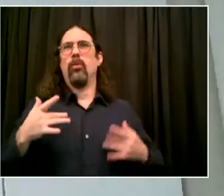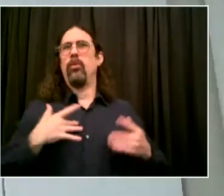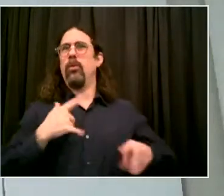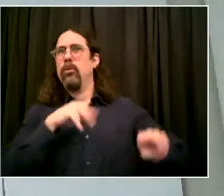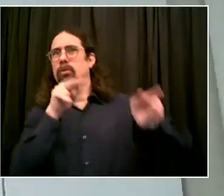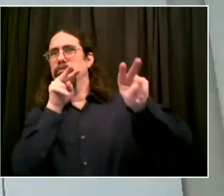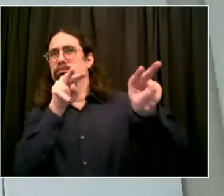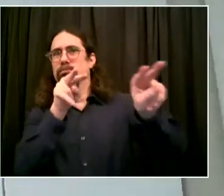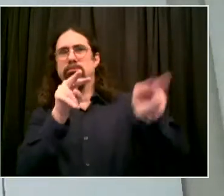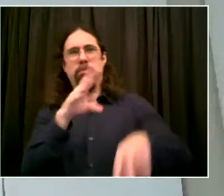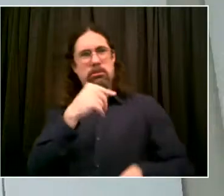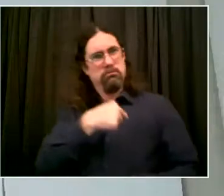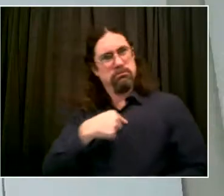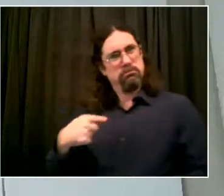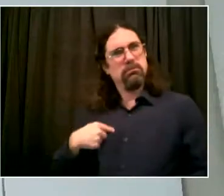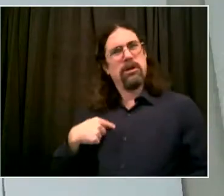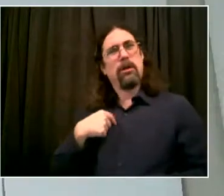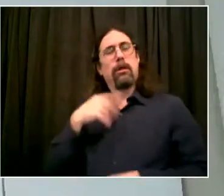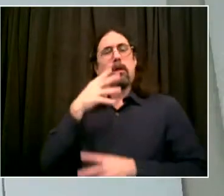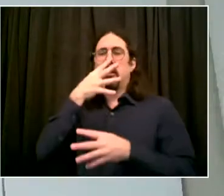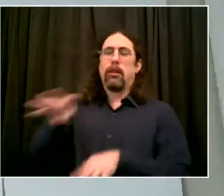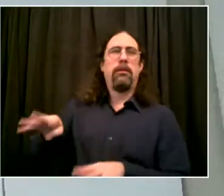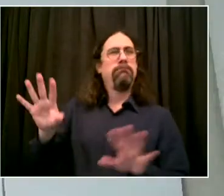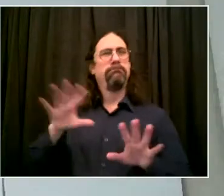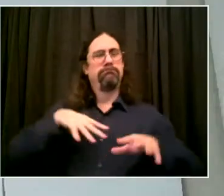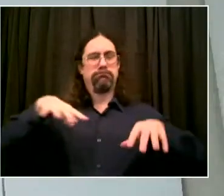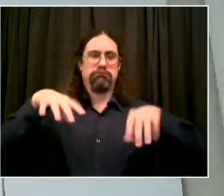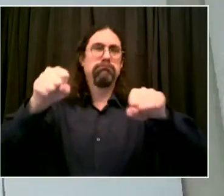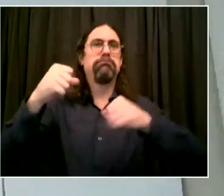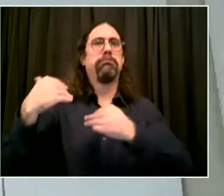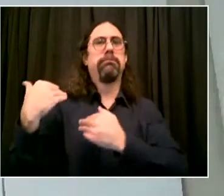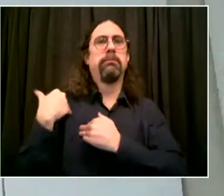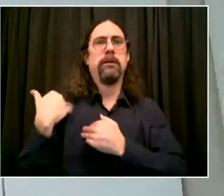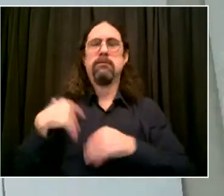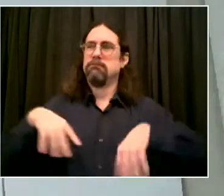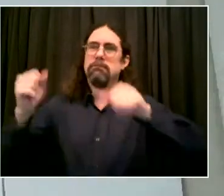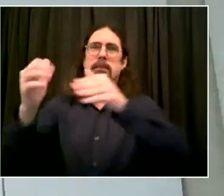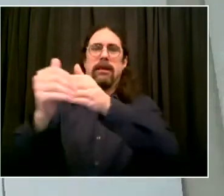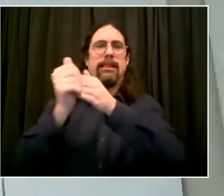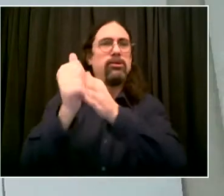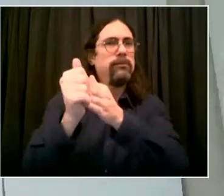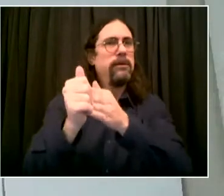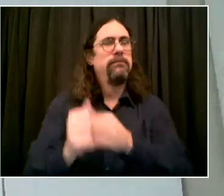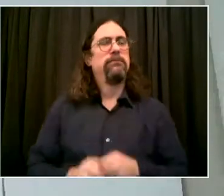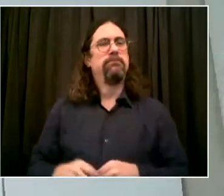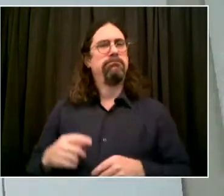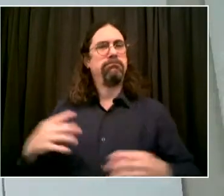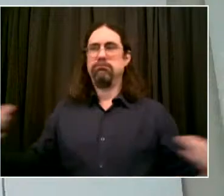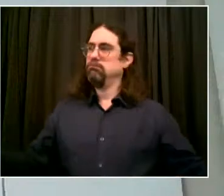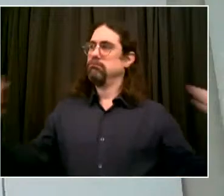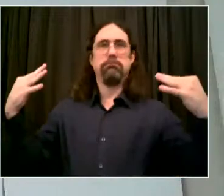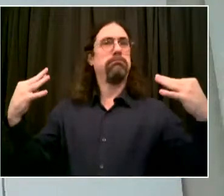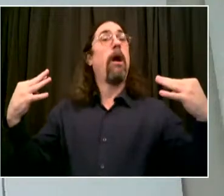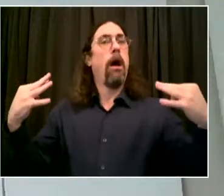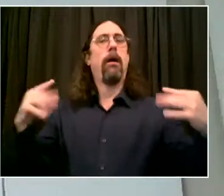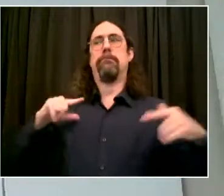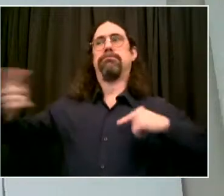SUSTAINABLE FUTURES OF BOTH OUR PENSIONS AND OUR PLANET. WE CLELERALY CAN'T DO IT ALONE BUT WE SHOULD NEVER UNDERESTIMATE THE POWER OF NEW